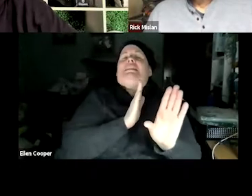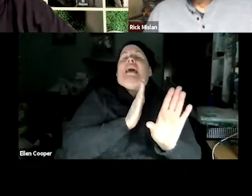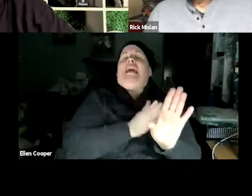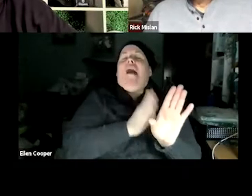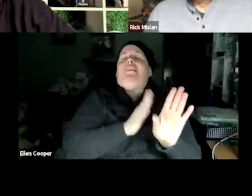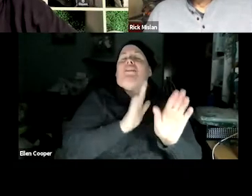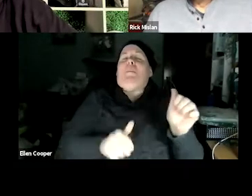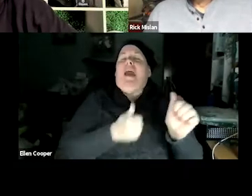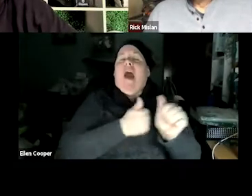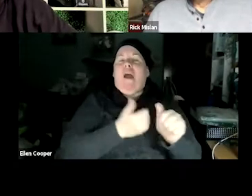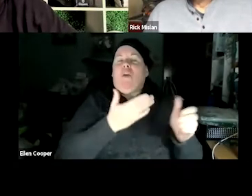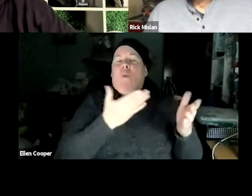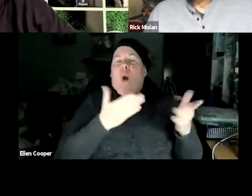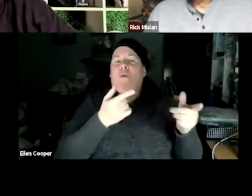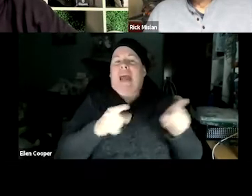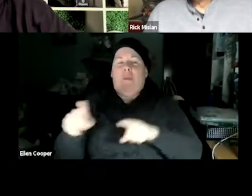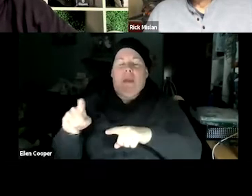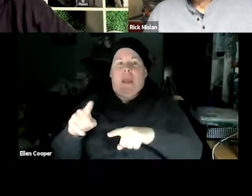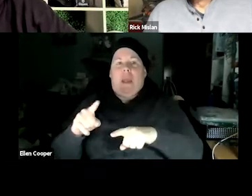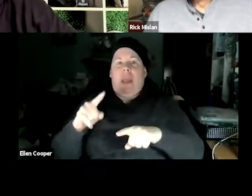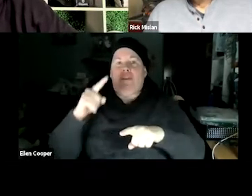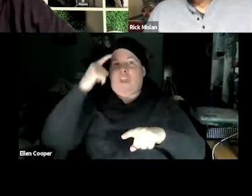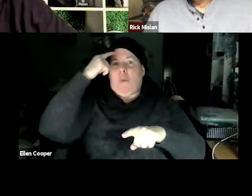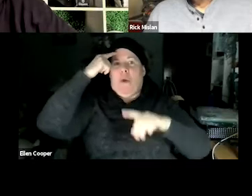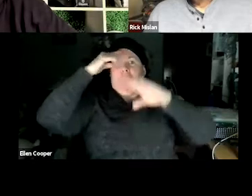and how it was blocking people's brains of thinking clearly because